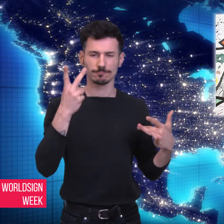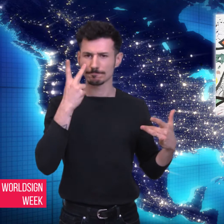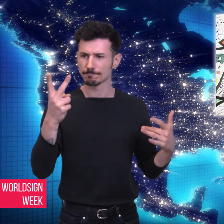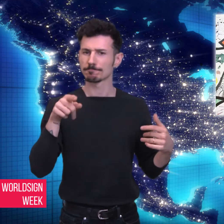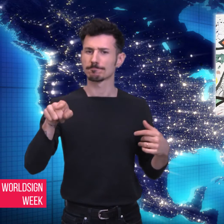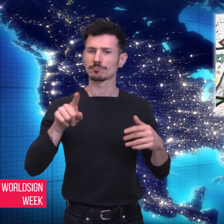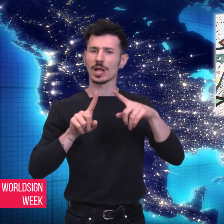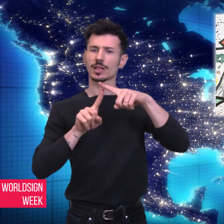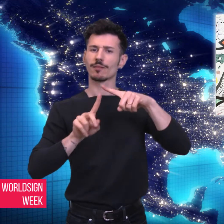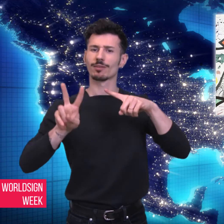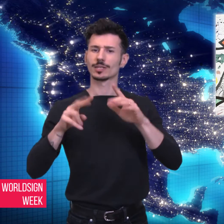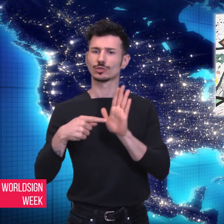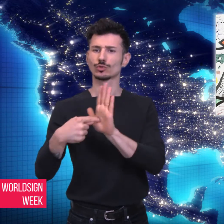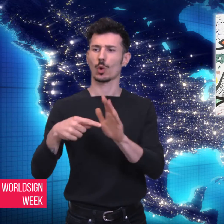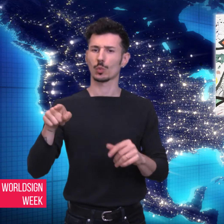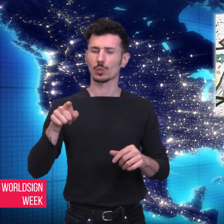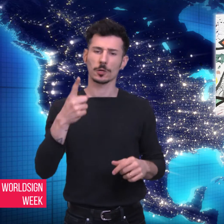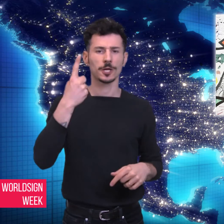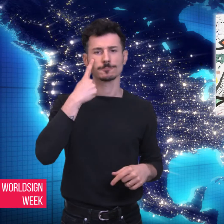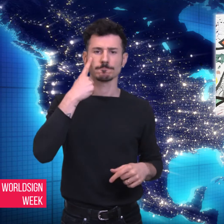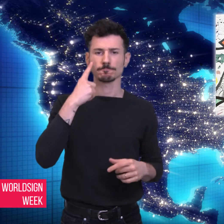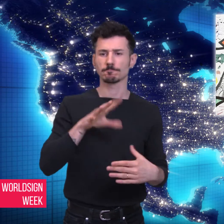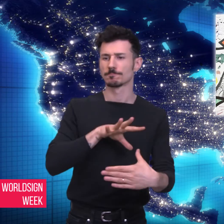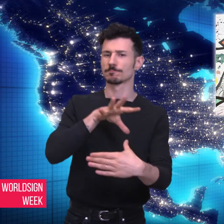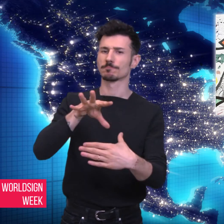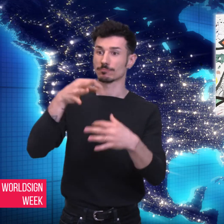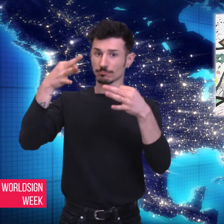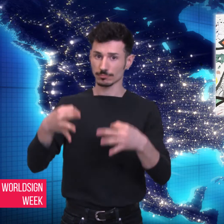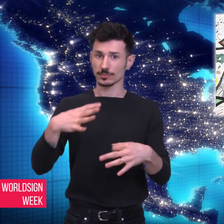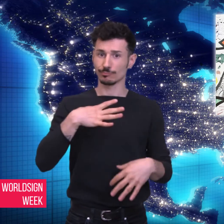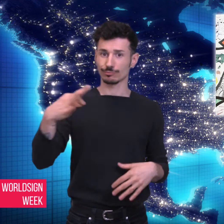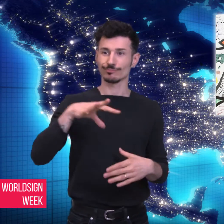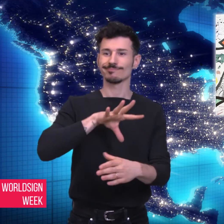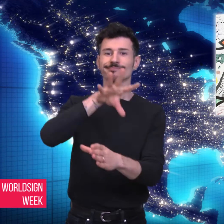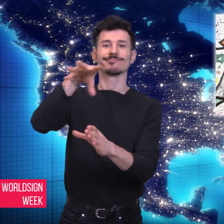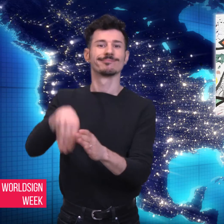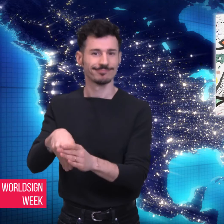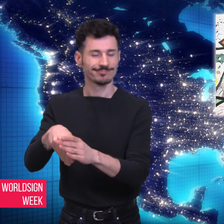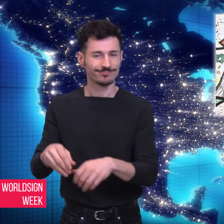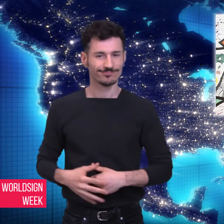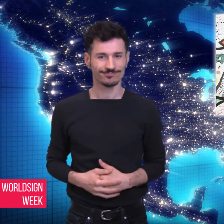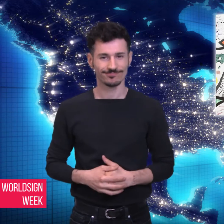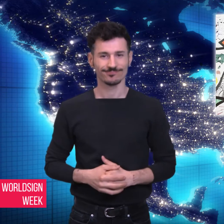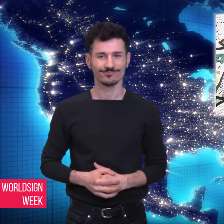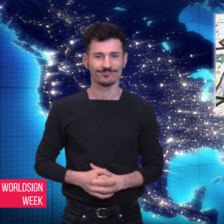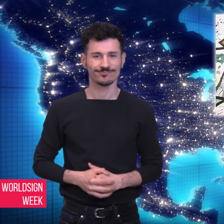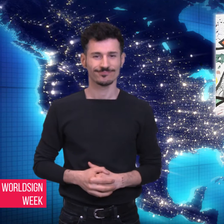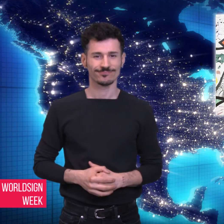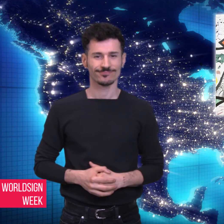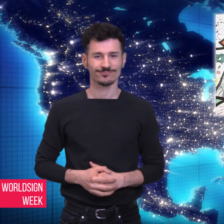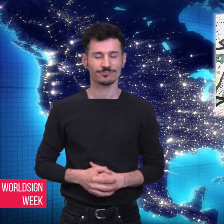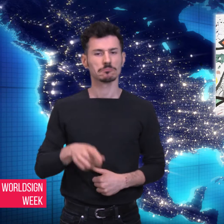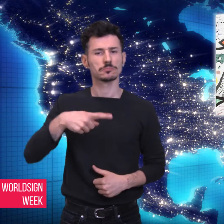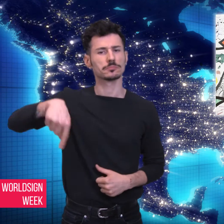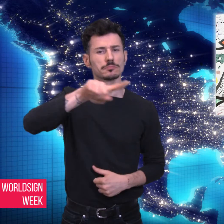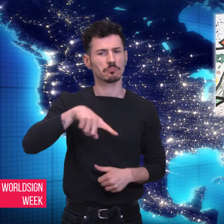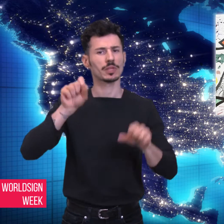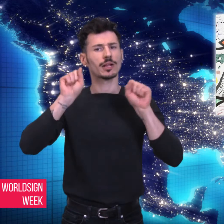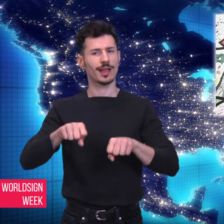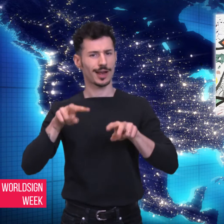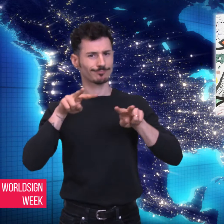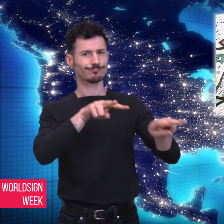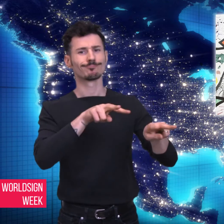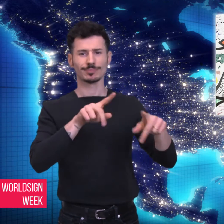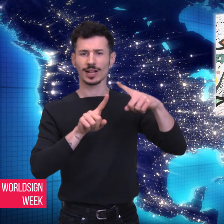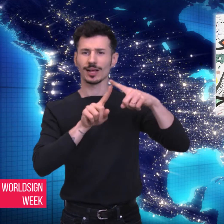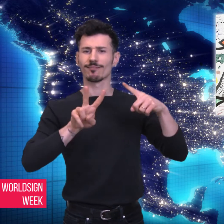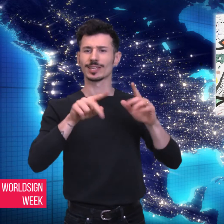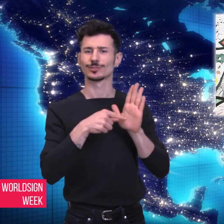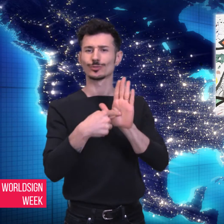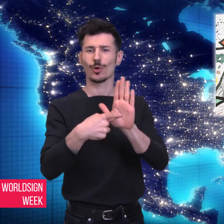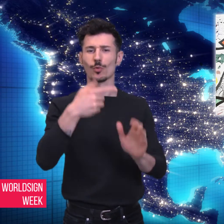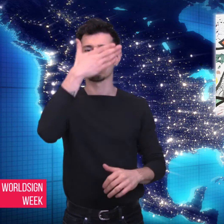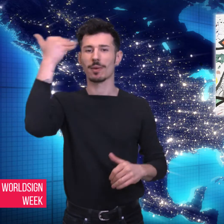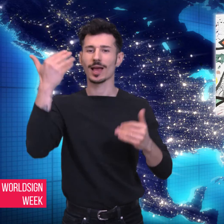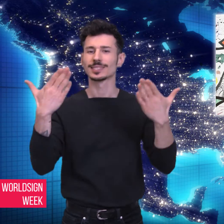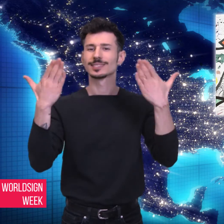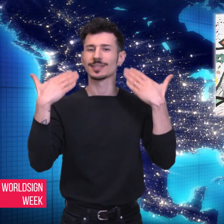character in the new TV show. You can watch the “Black Summer”